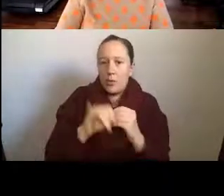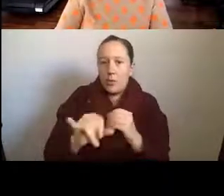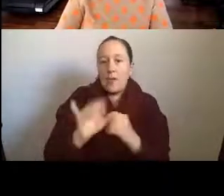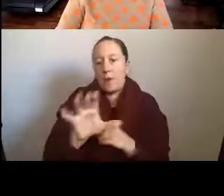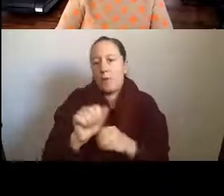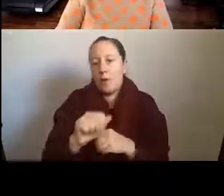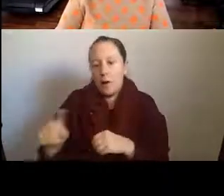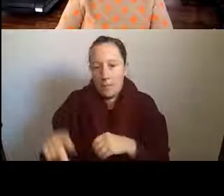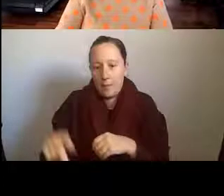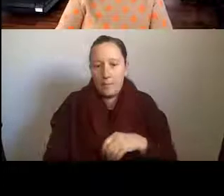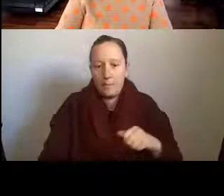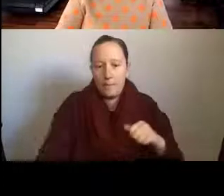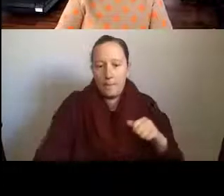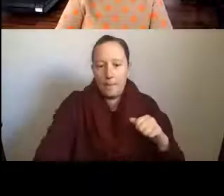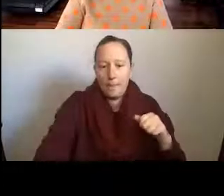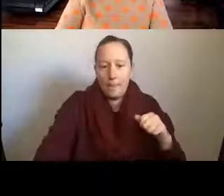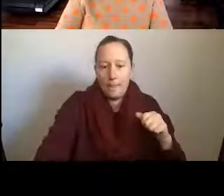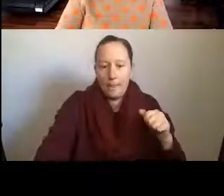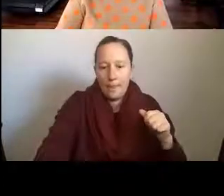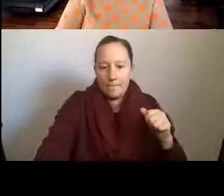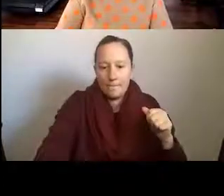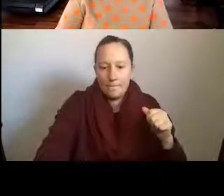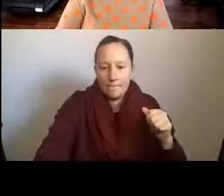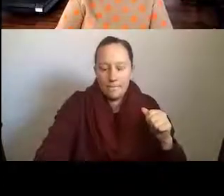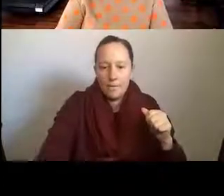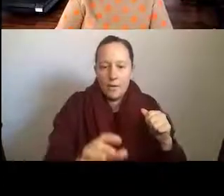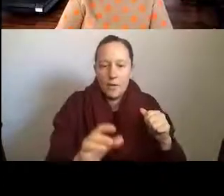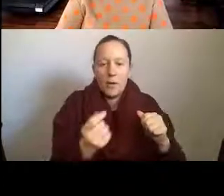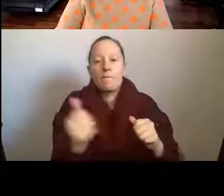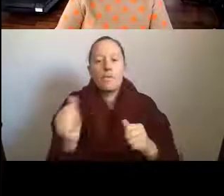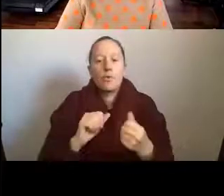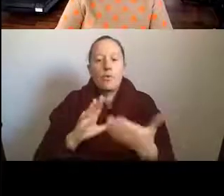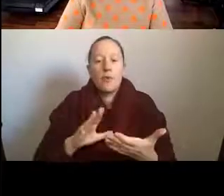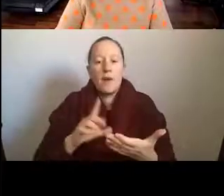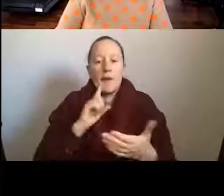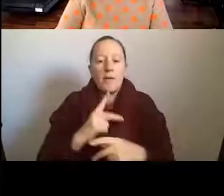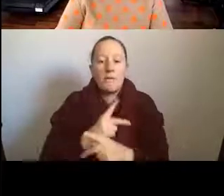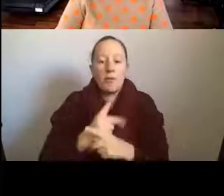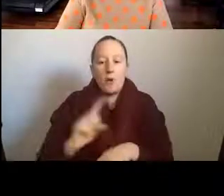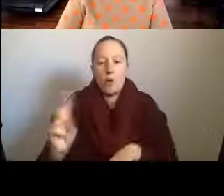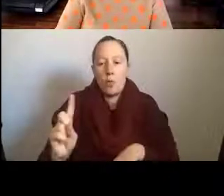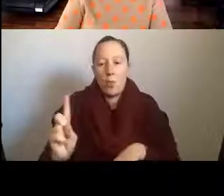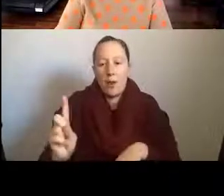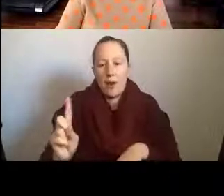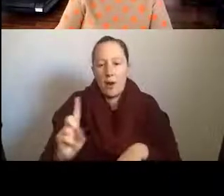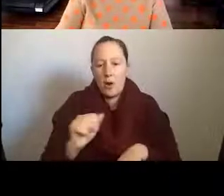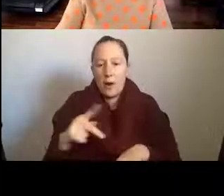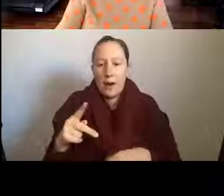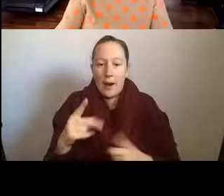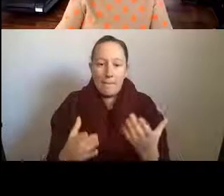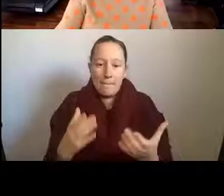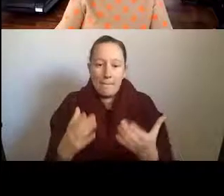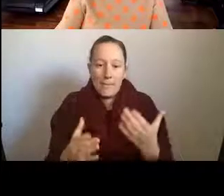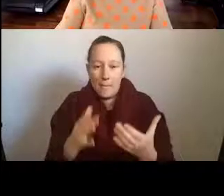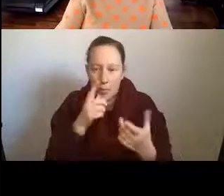Of course, there are a couple of ways to figure out where an application like yours might end up. Again, you can search RePORTER